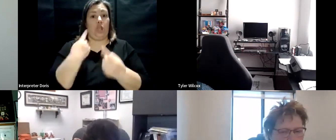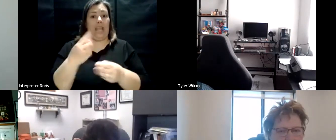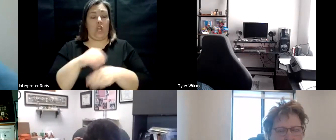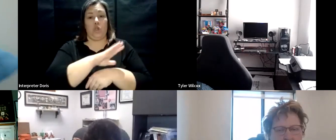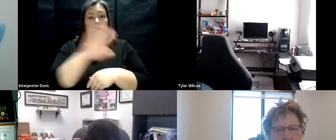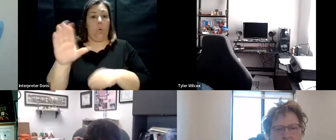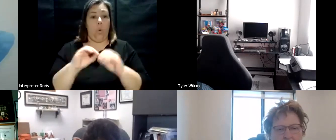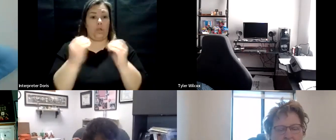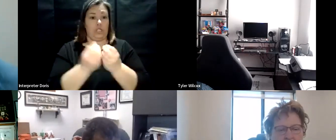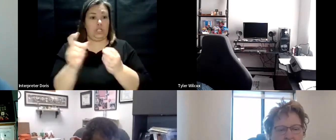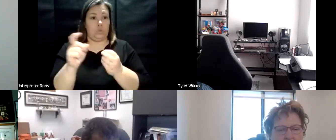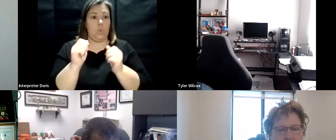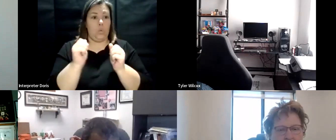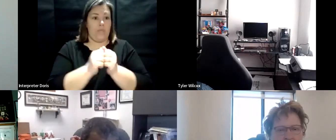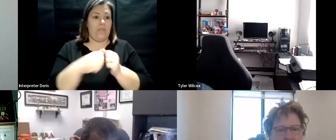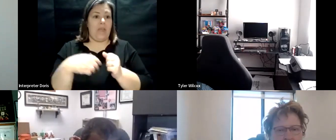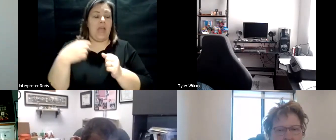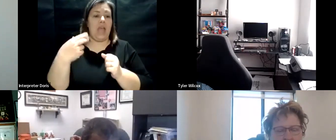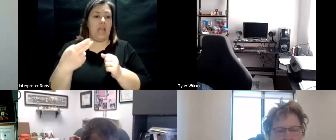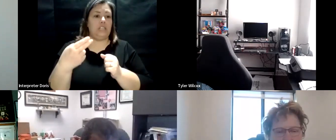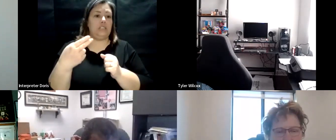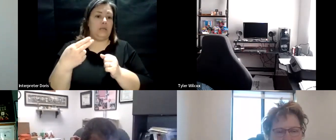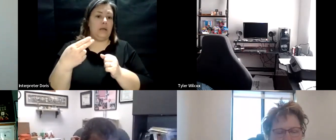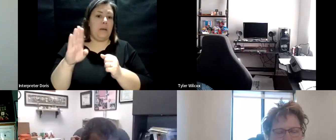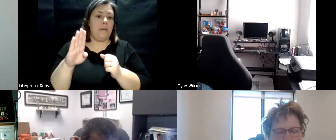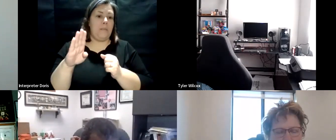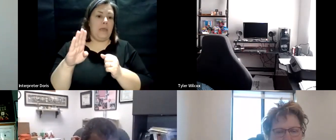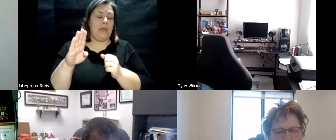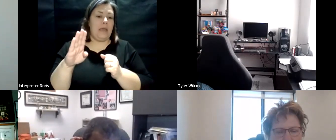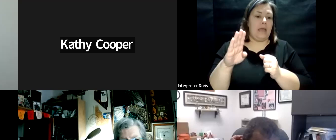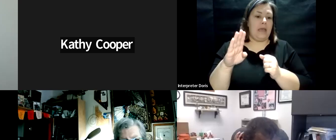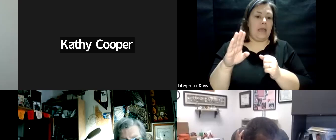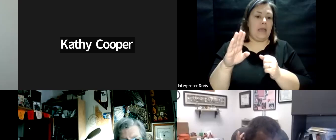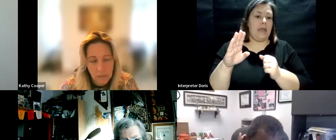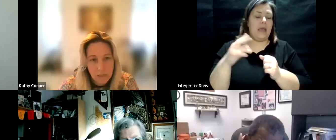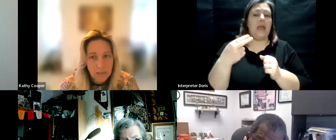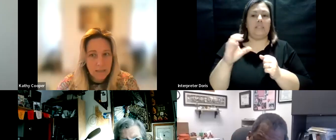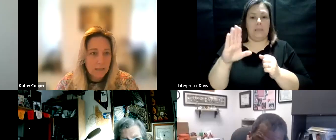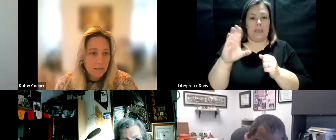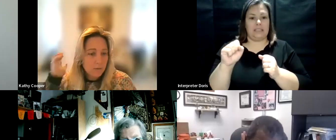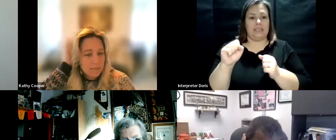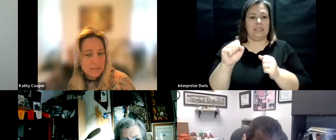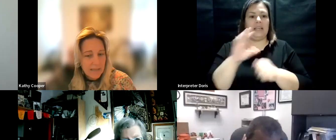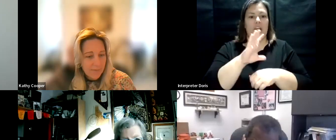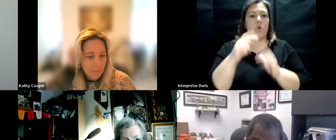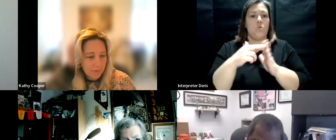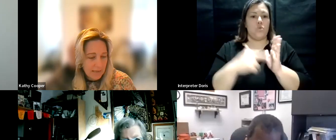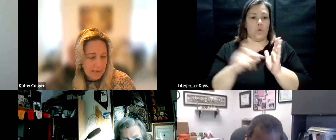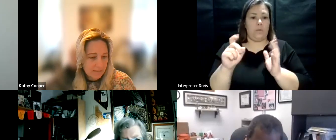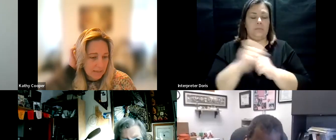Hbs settings rule